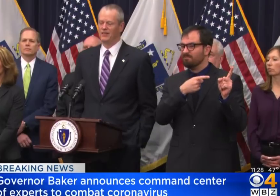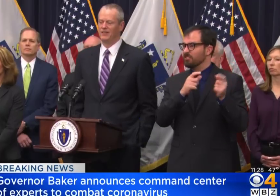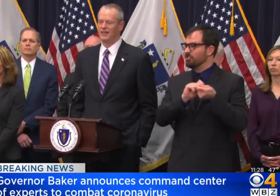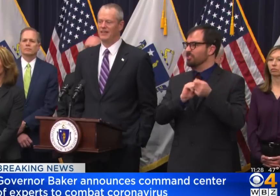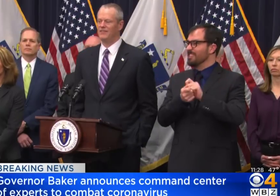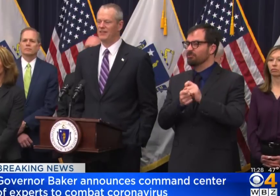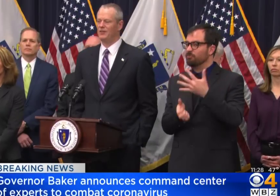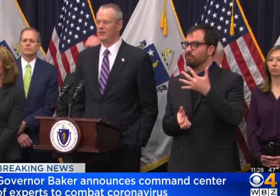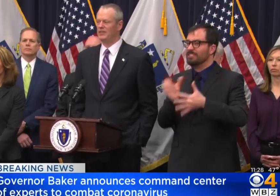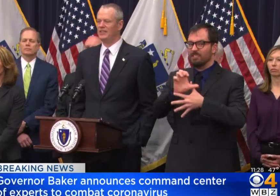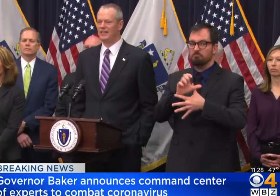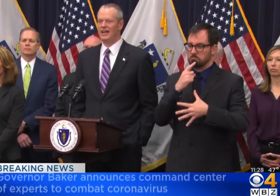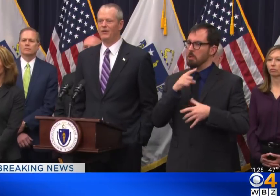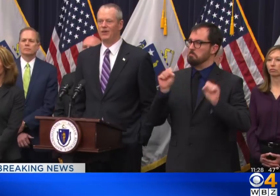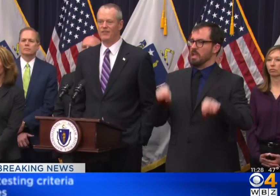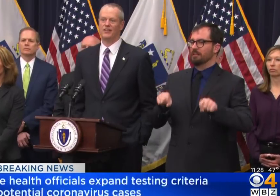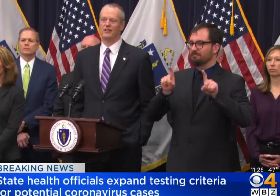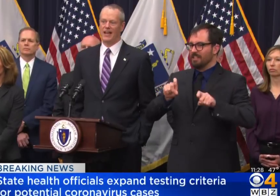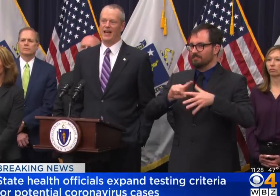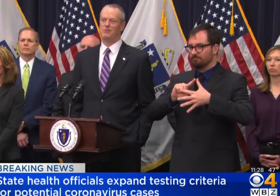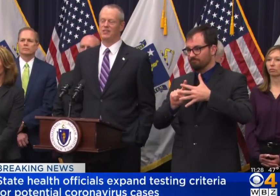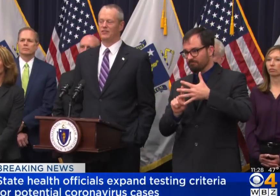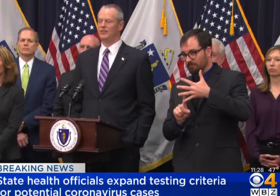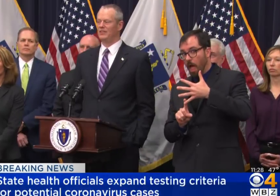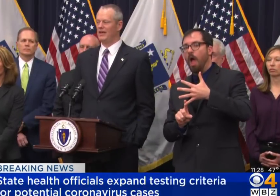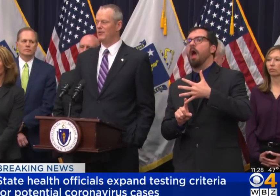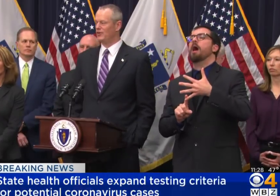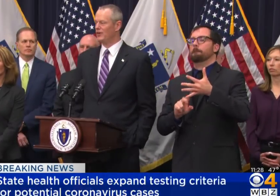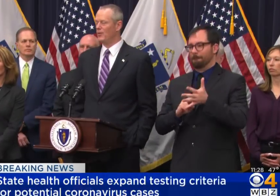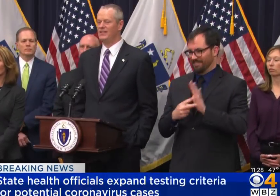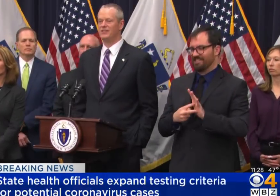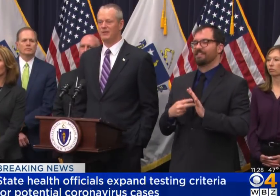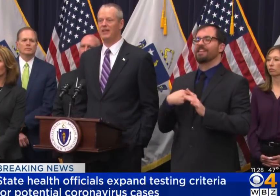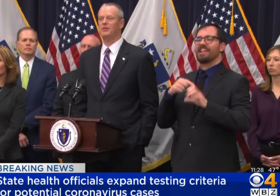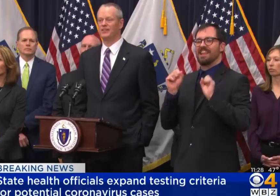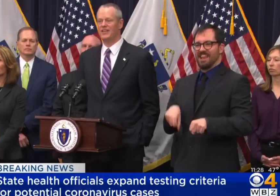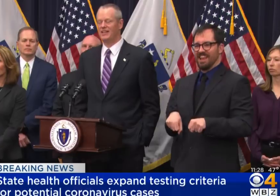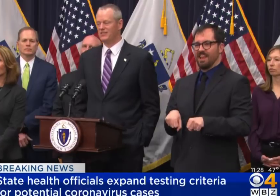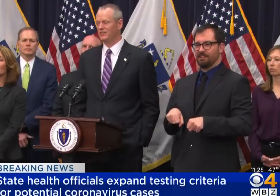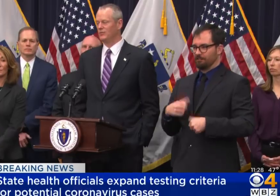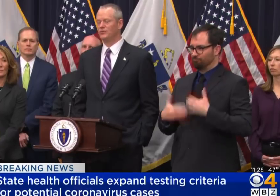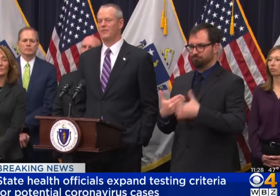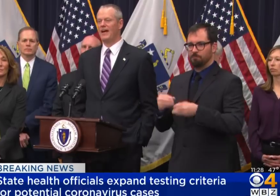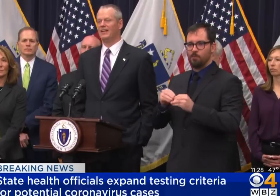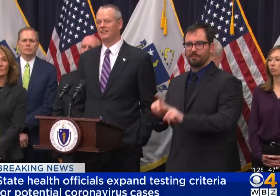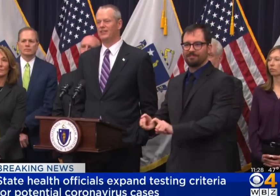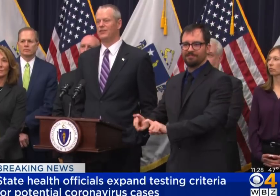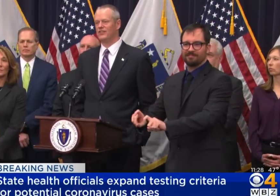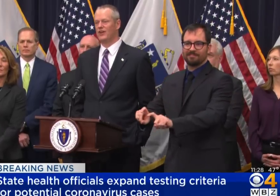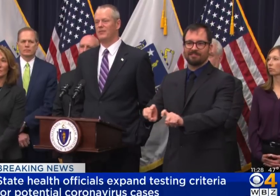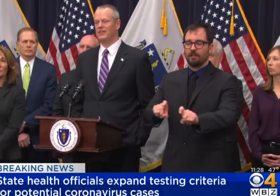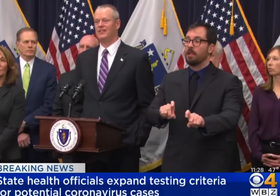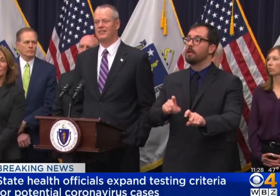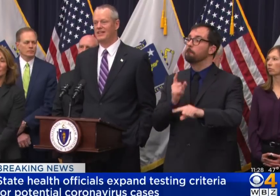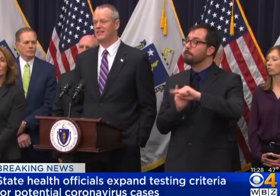TESTING AND TESTING CAPACITY. THE RECENT CHANGES FROM THE CDC WITH RESPECT TO TESTING CRITERIA WHICH WE JUST IMPLEMENTED AND